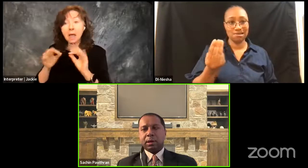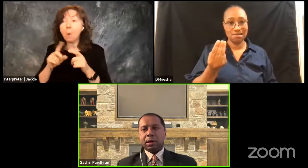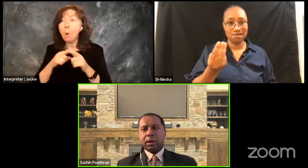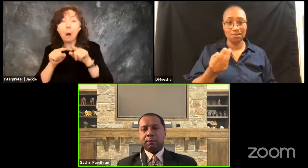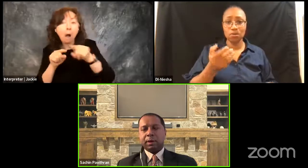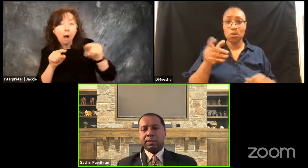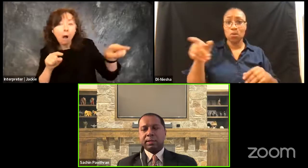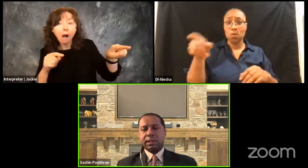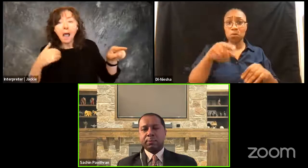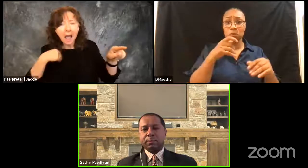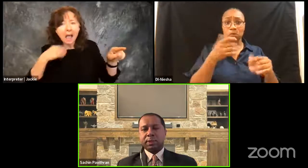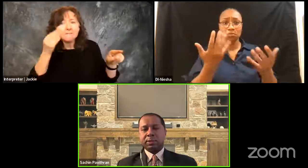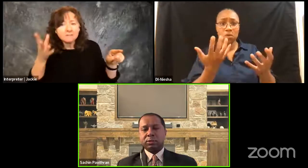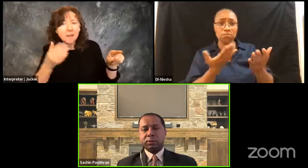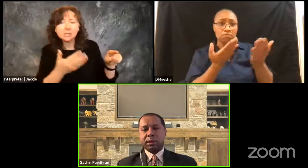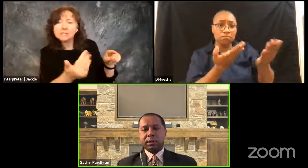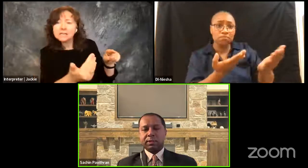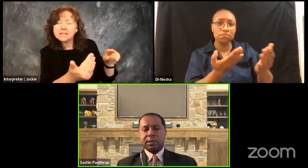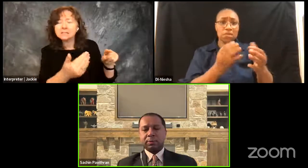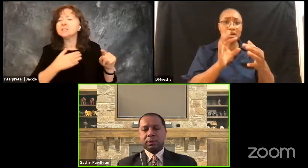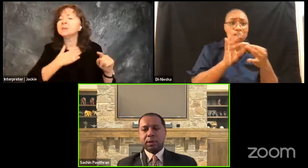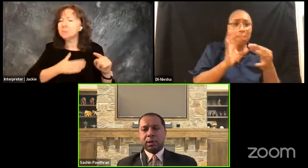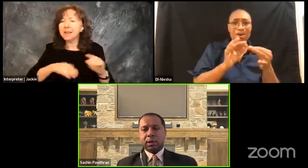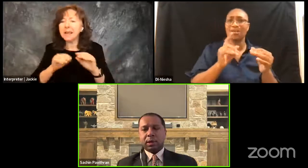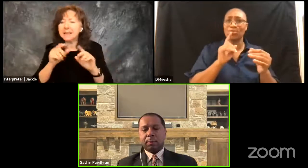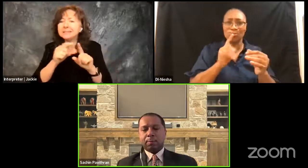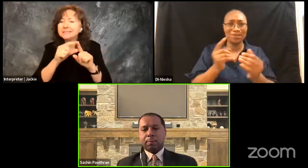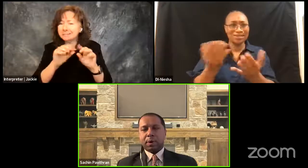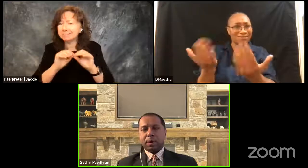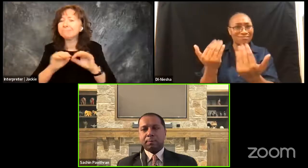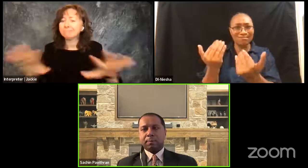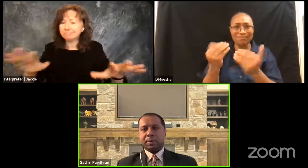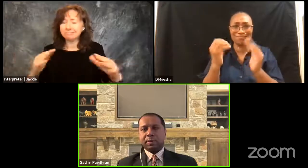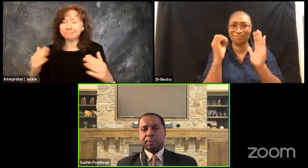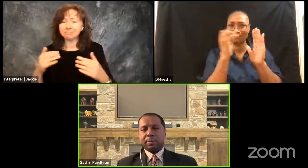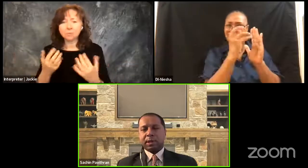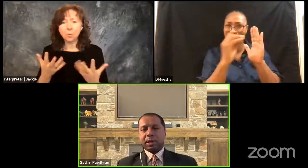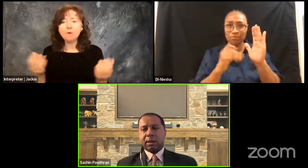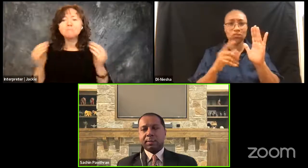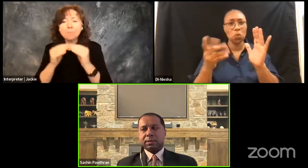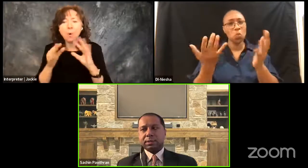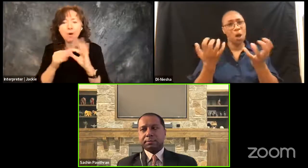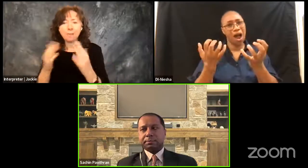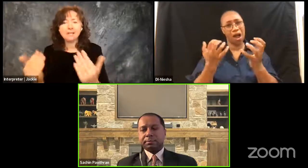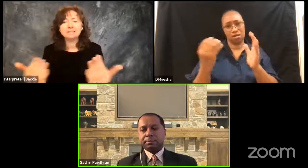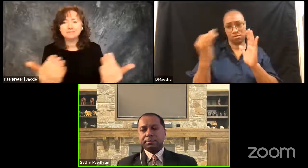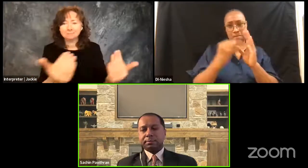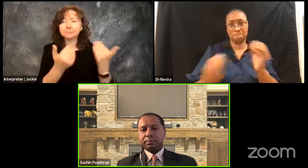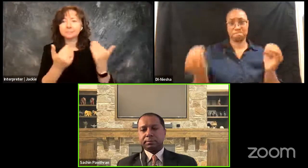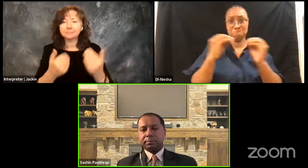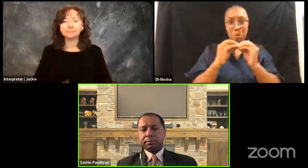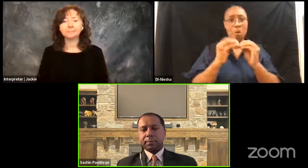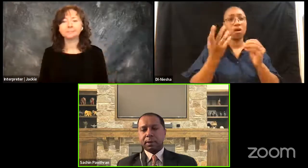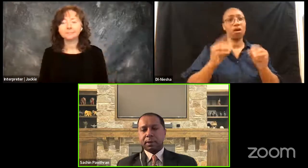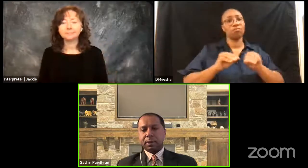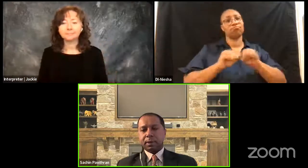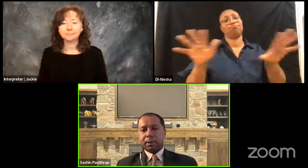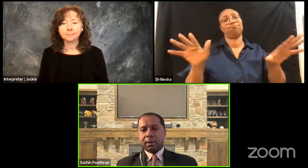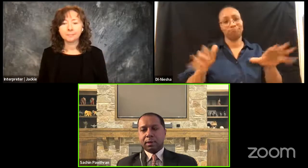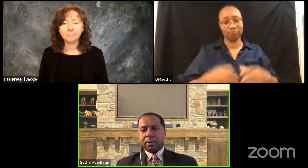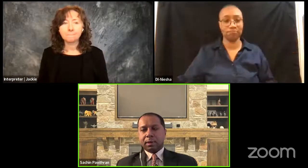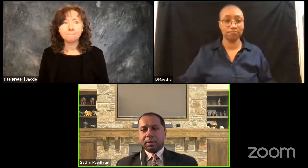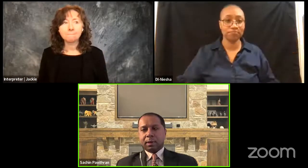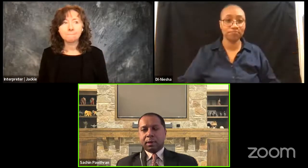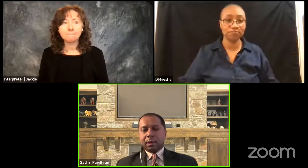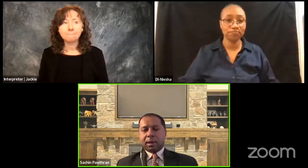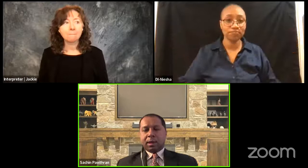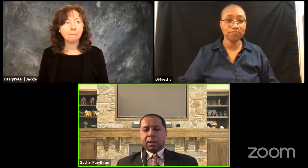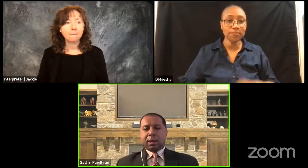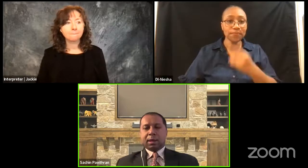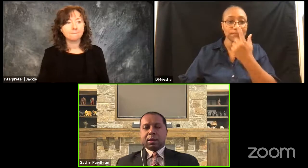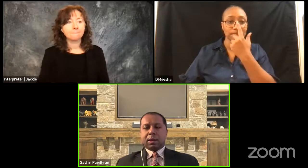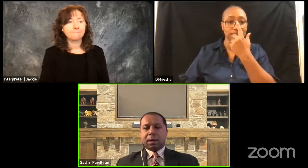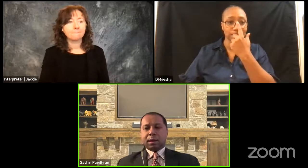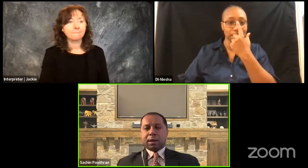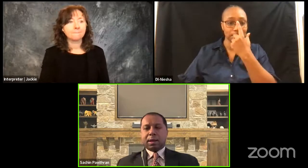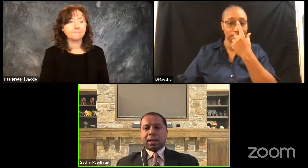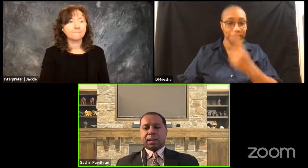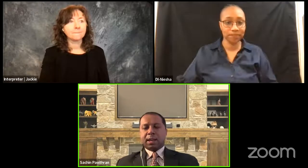that we're seeking, please do encourage them to submit their comments.